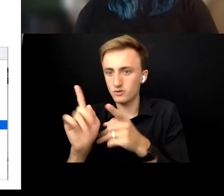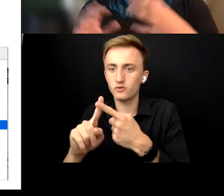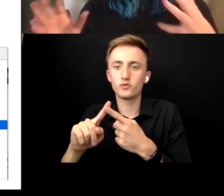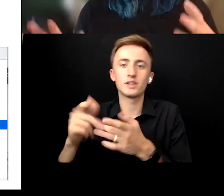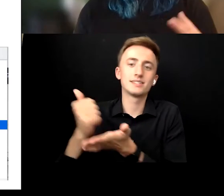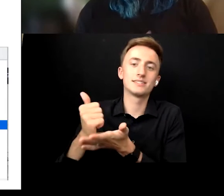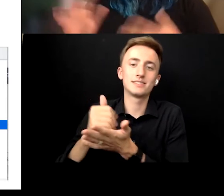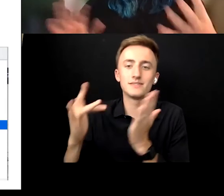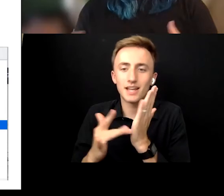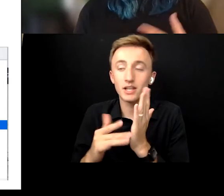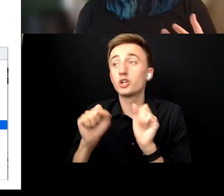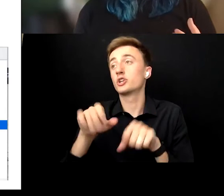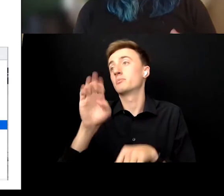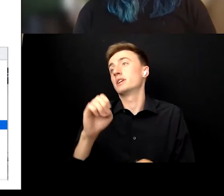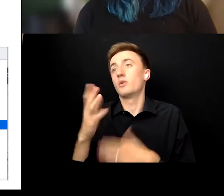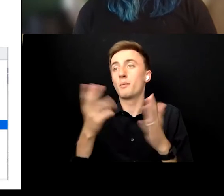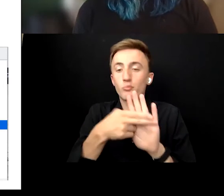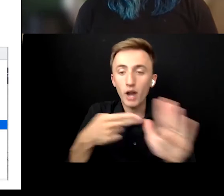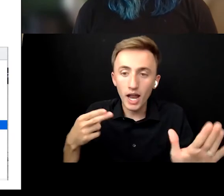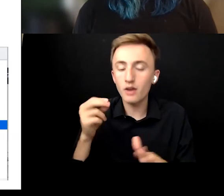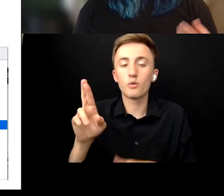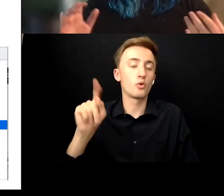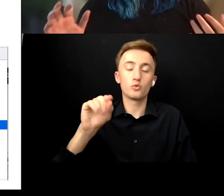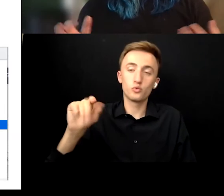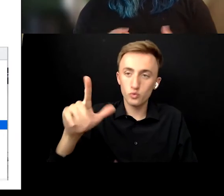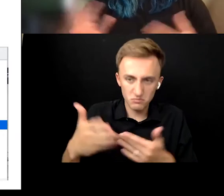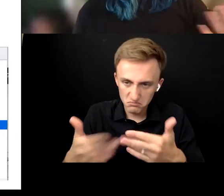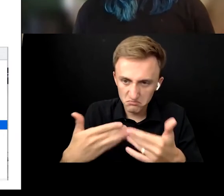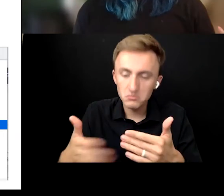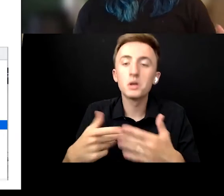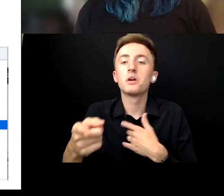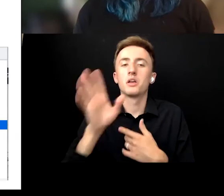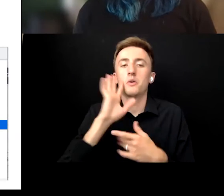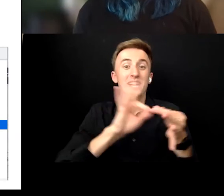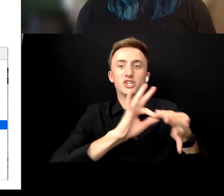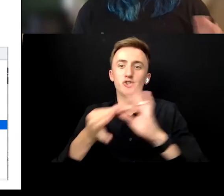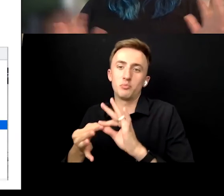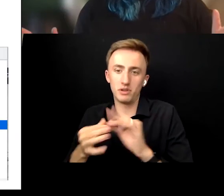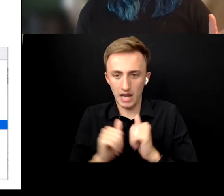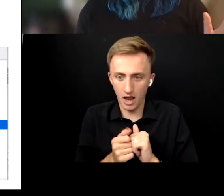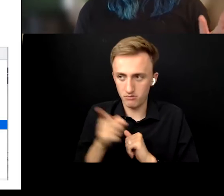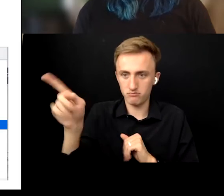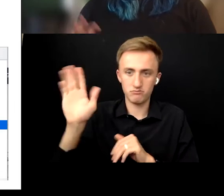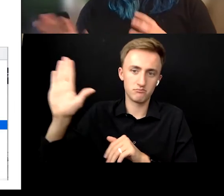you are using and what tool it is, will interpret that however it does. That is out of our control.